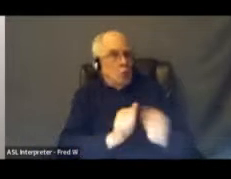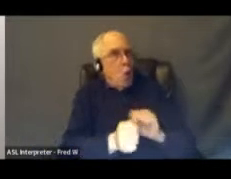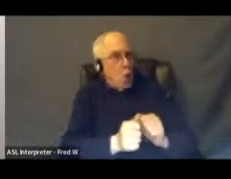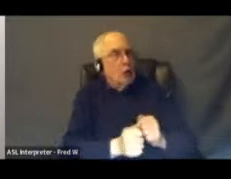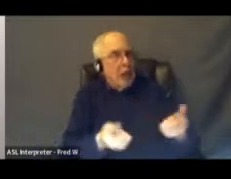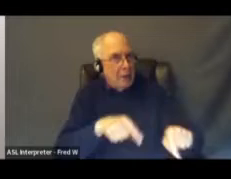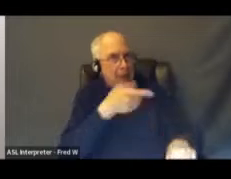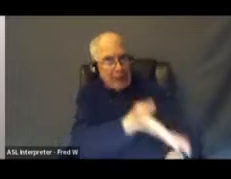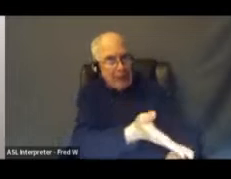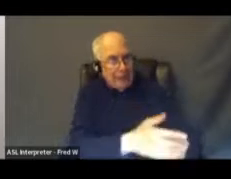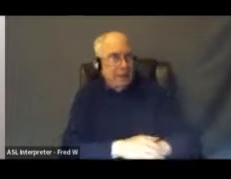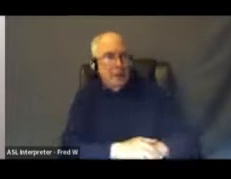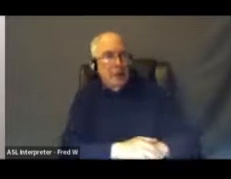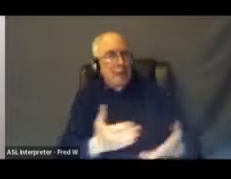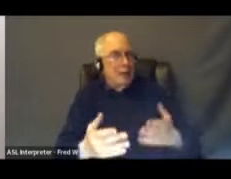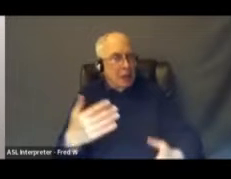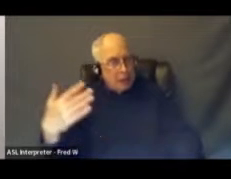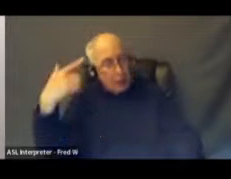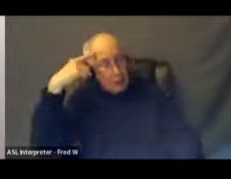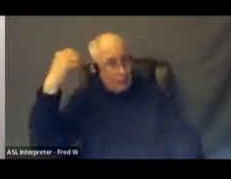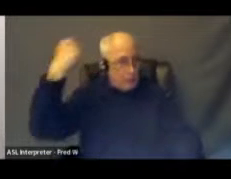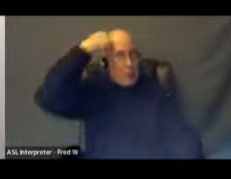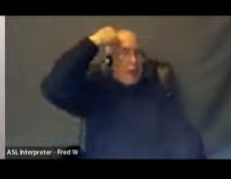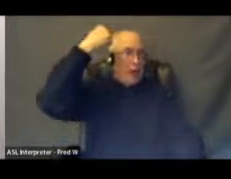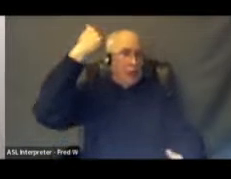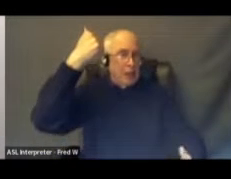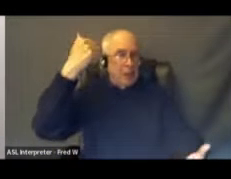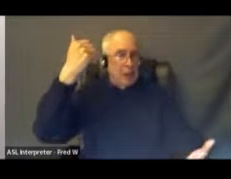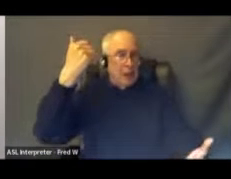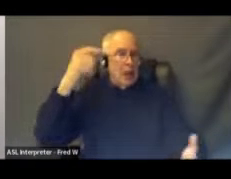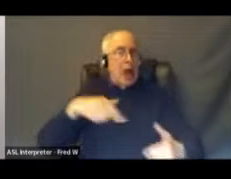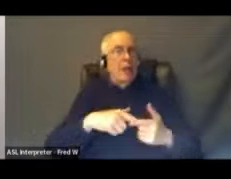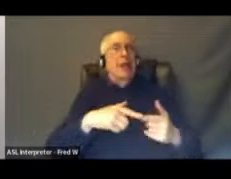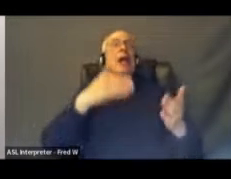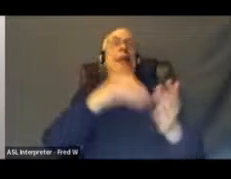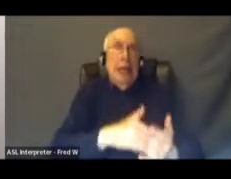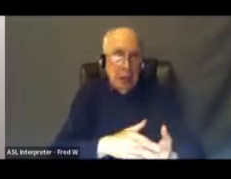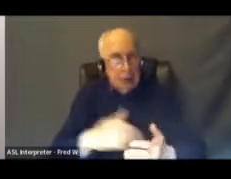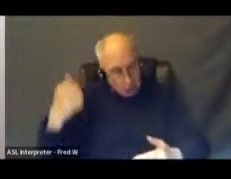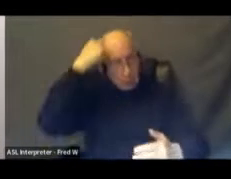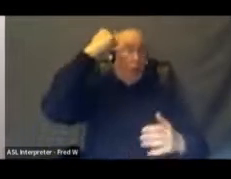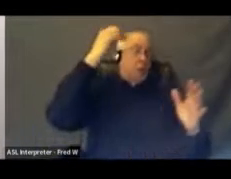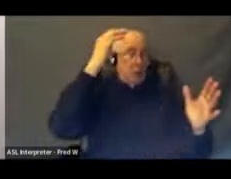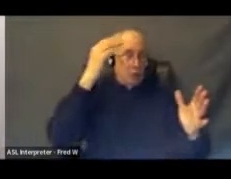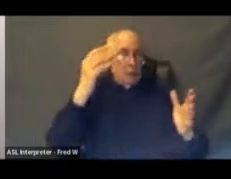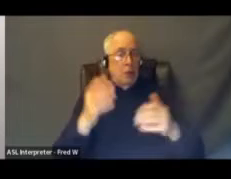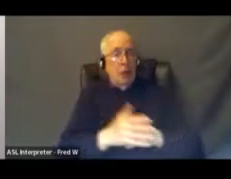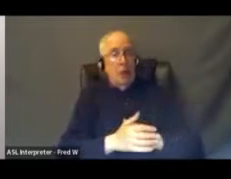received a concussion last month, but then we received another concussion this month. And then if we receive another